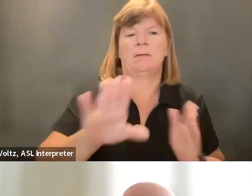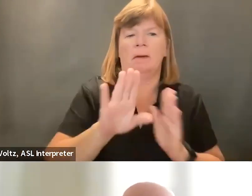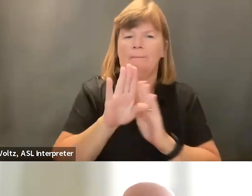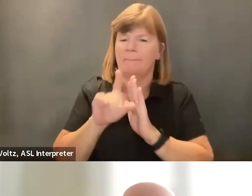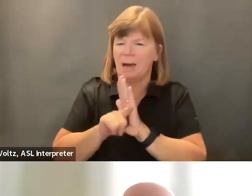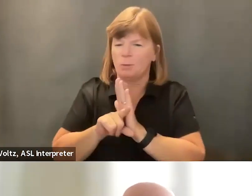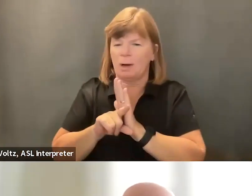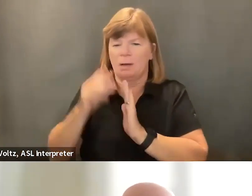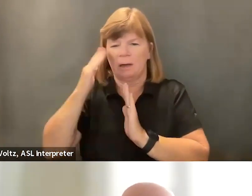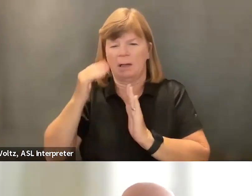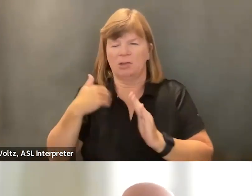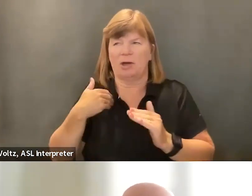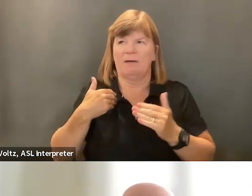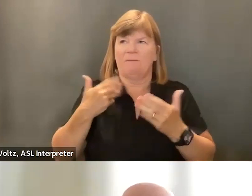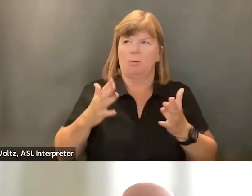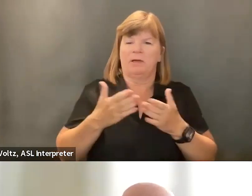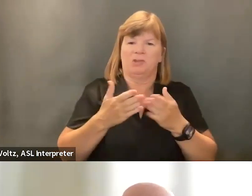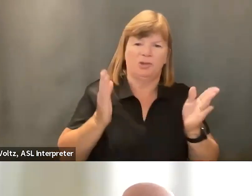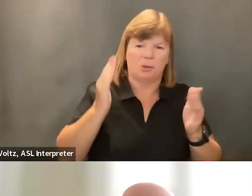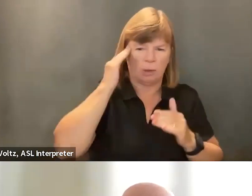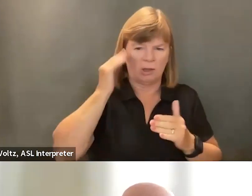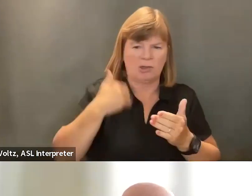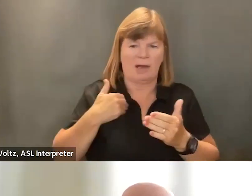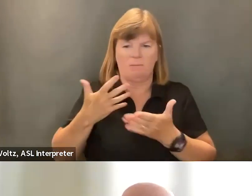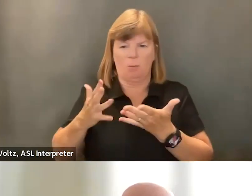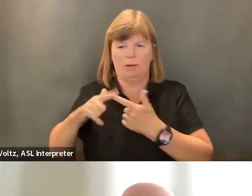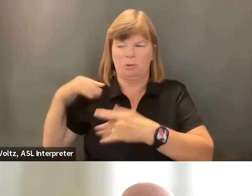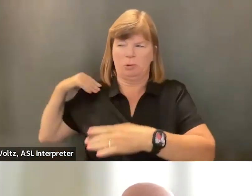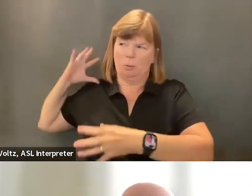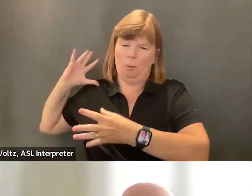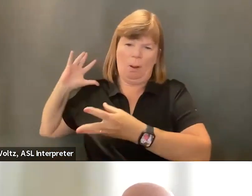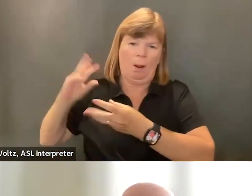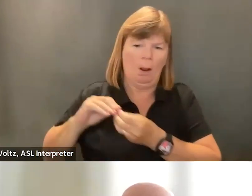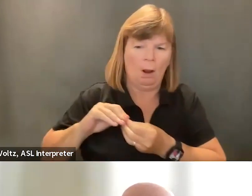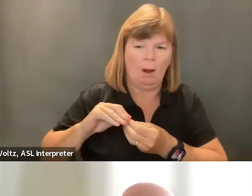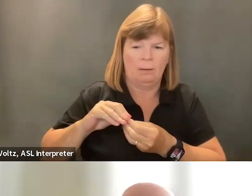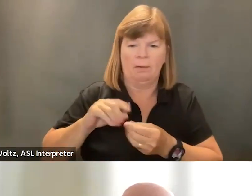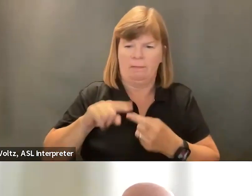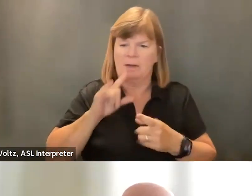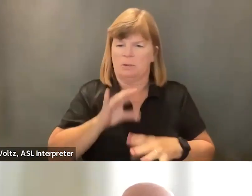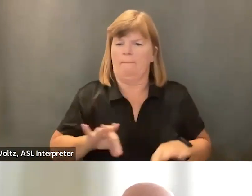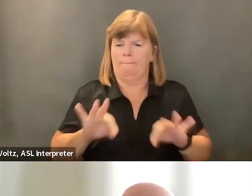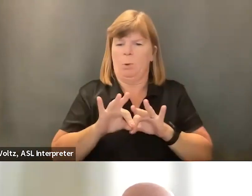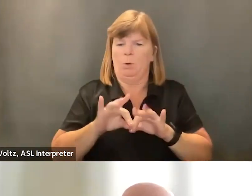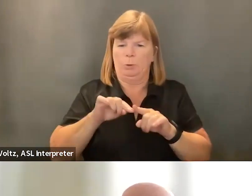in general knowledge I have to bring to that really matters as well as what I'm